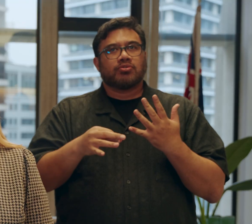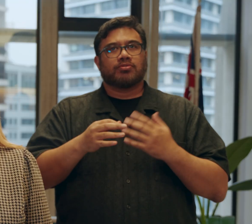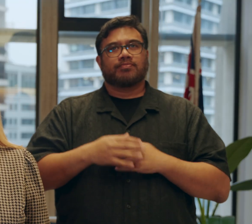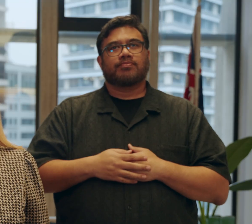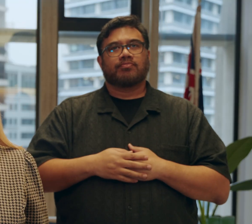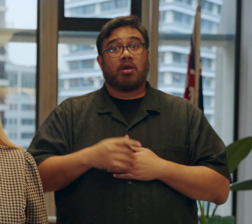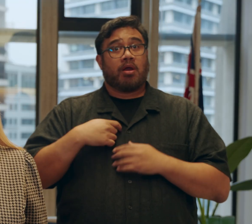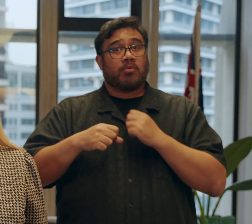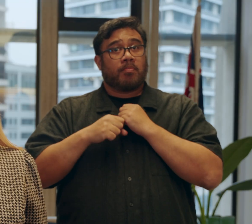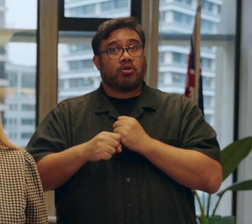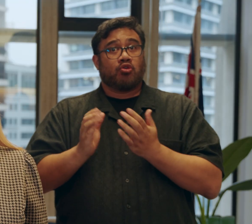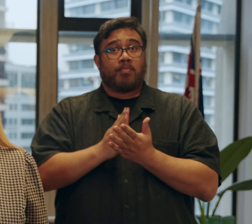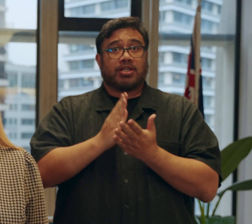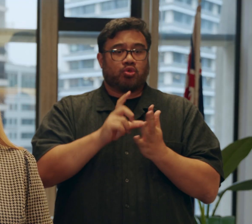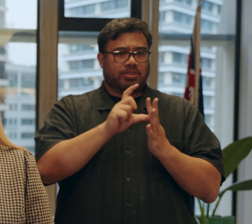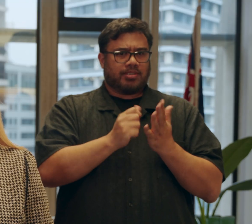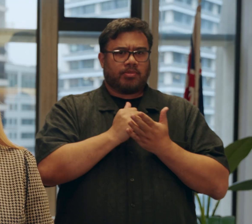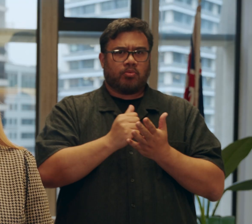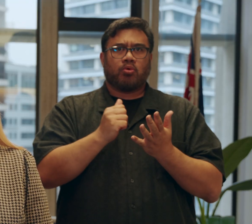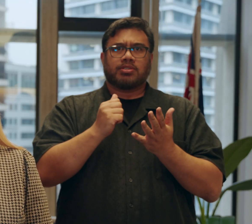I am committed to a disability support system